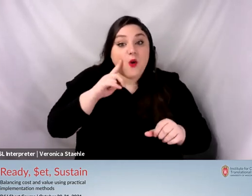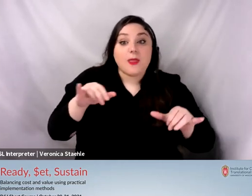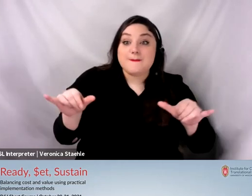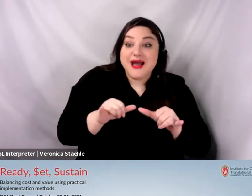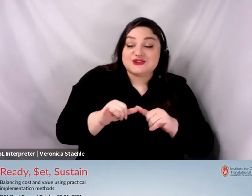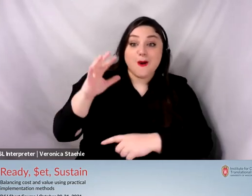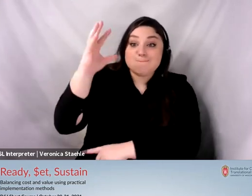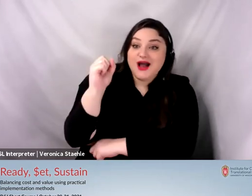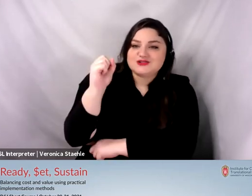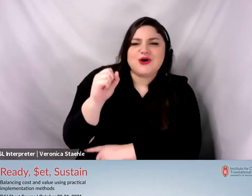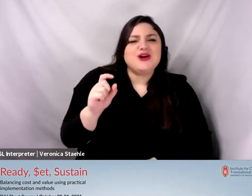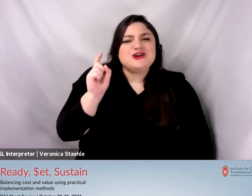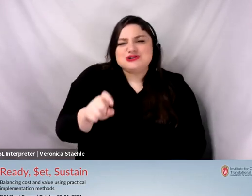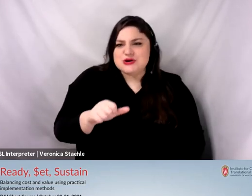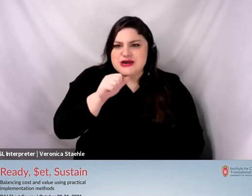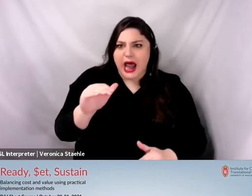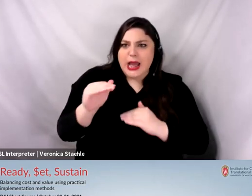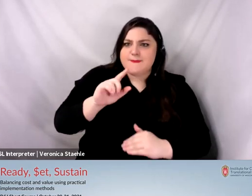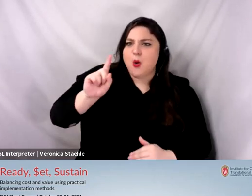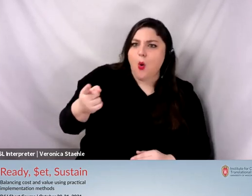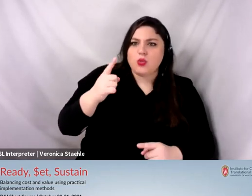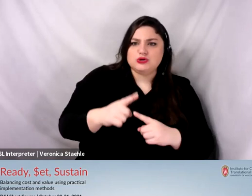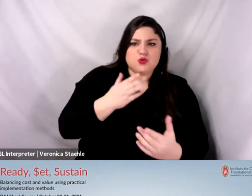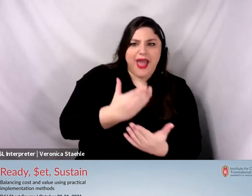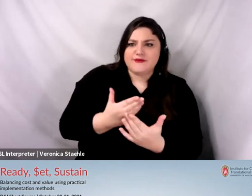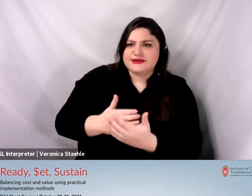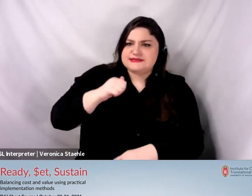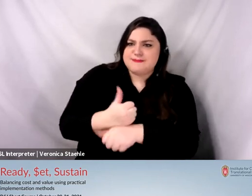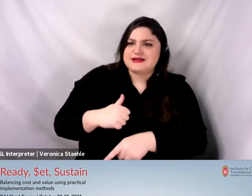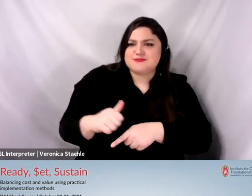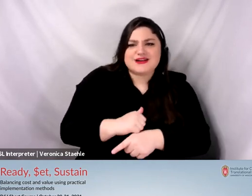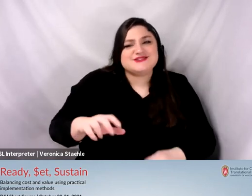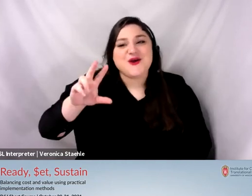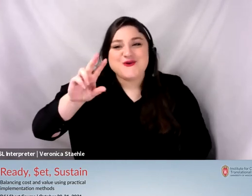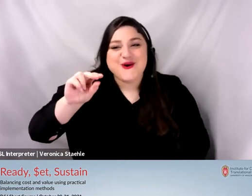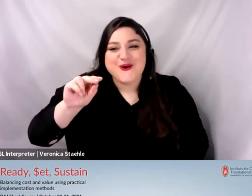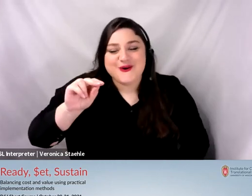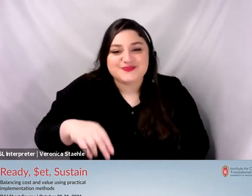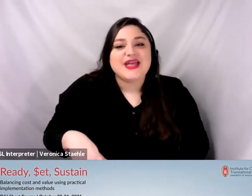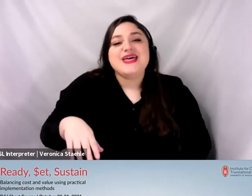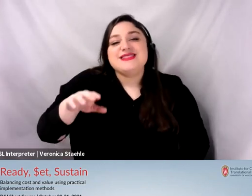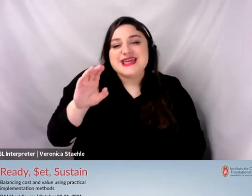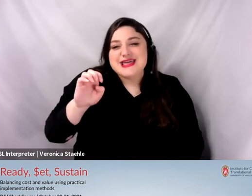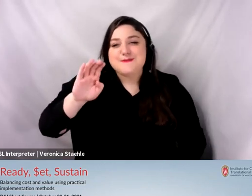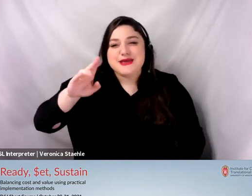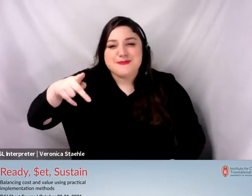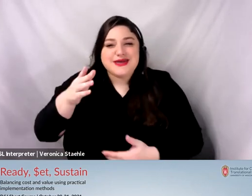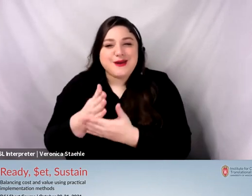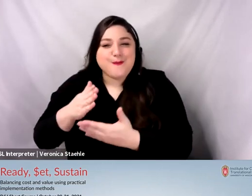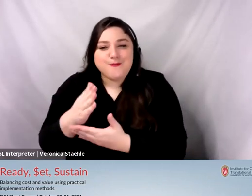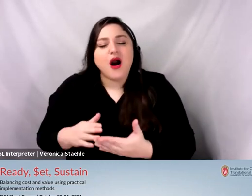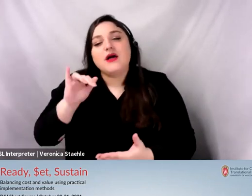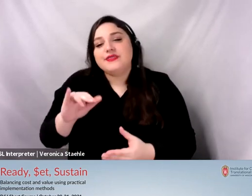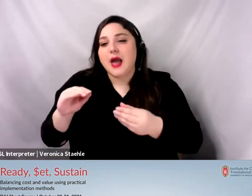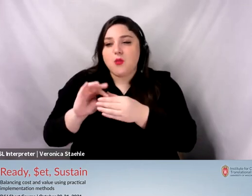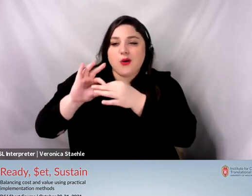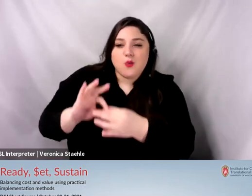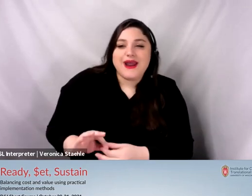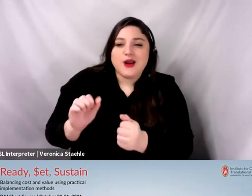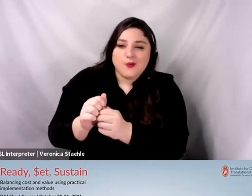Lisa Saldana (she/her/hers): need to be limited to evidence based practice, I think the the the mvp portion of it really is more around the field and the direction that the field.